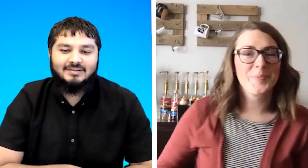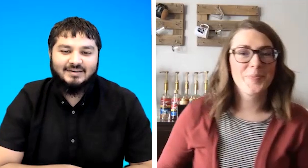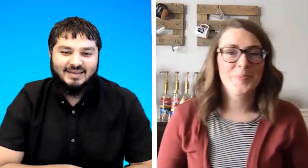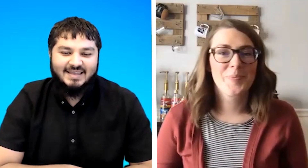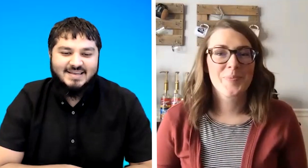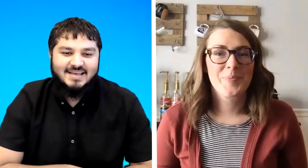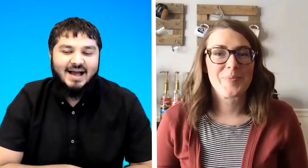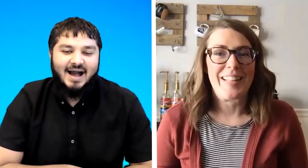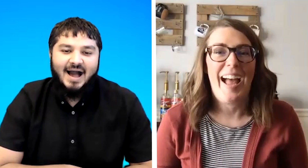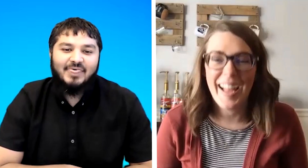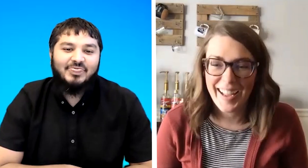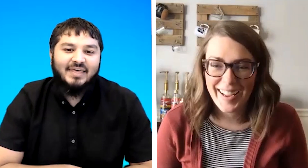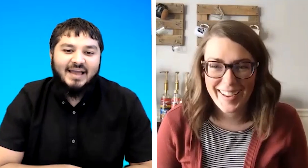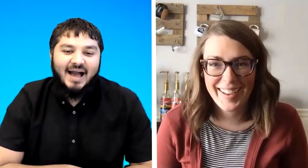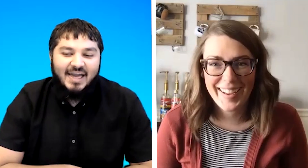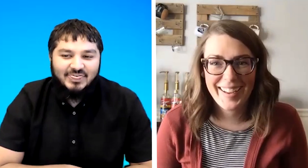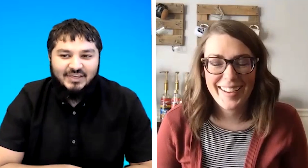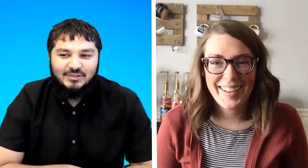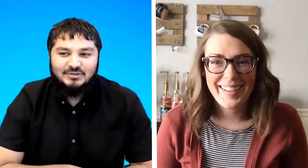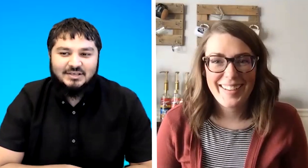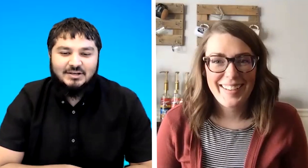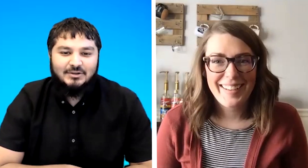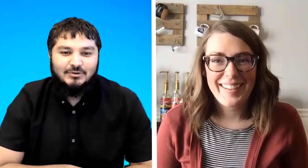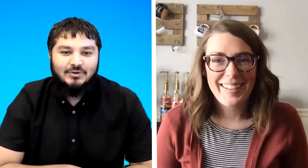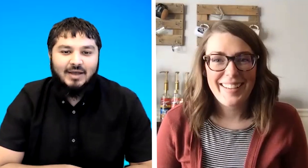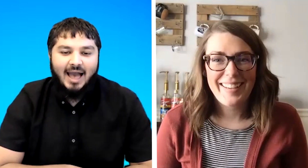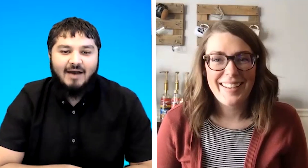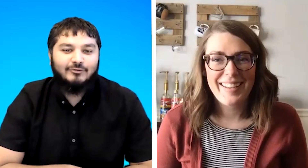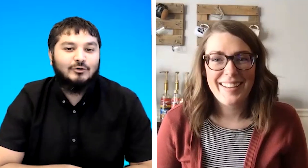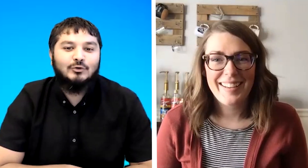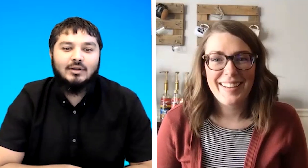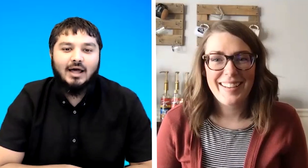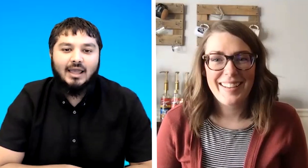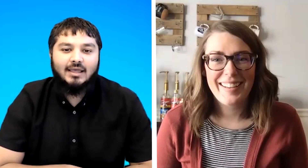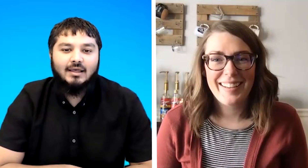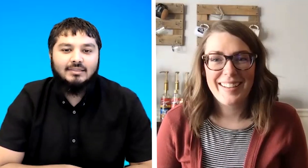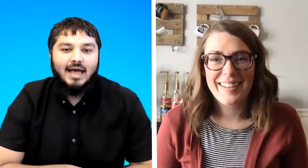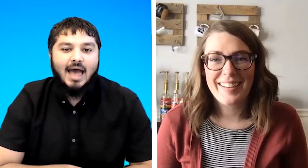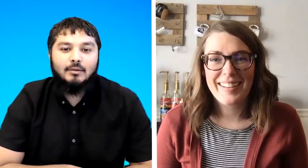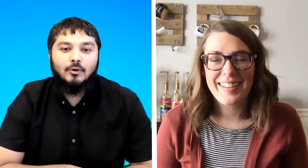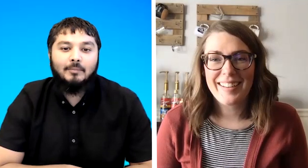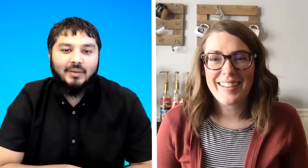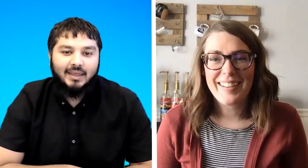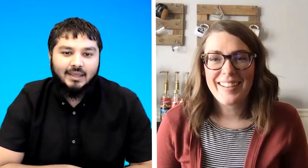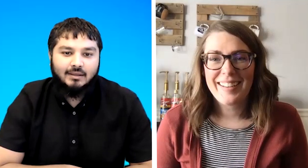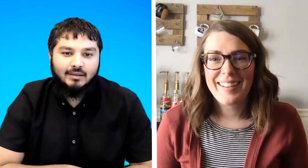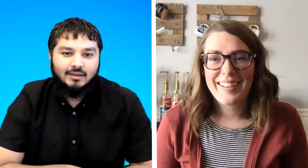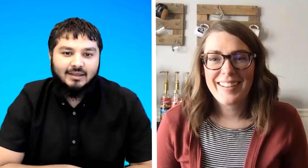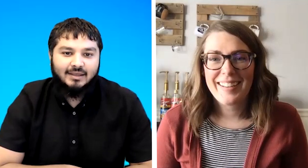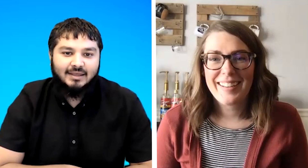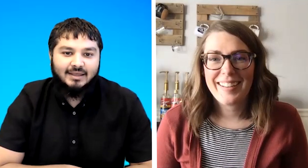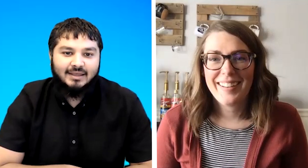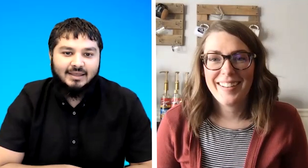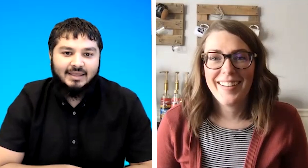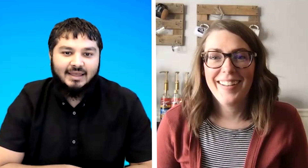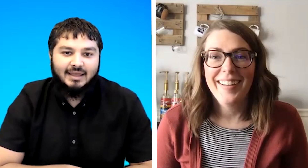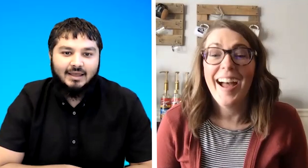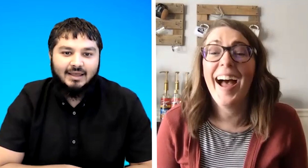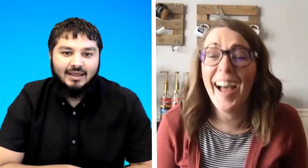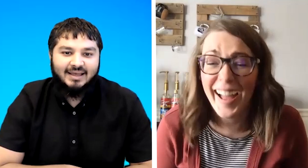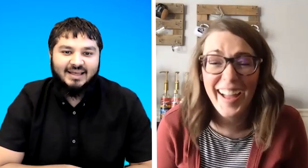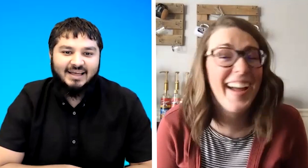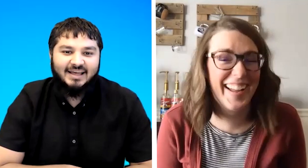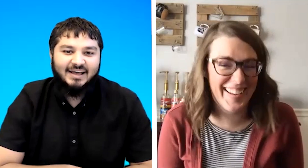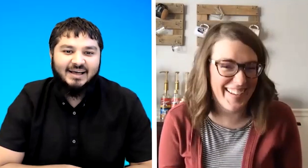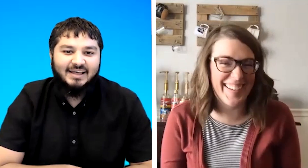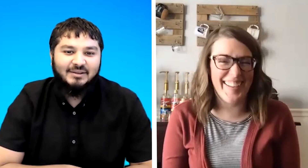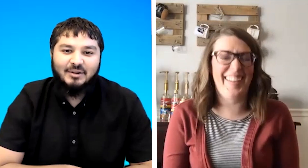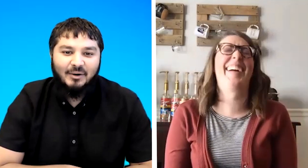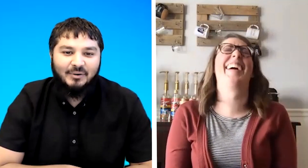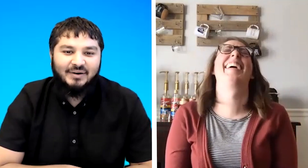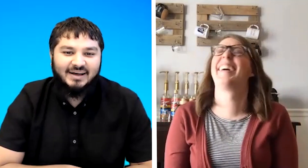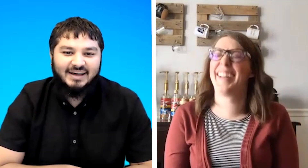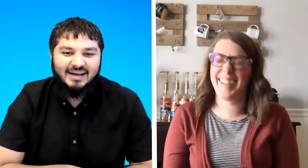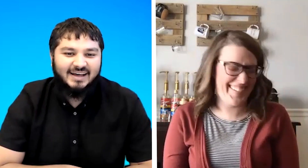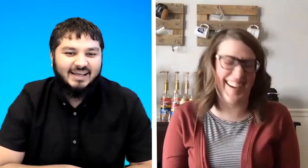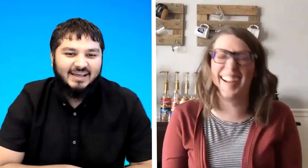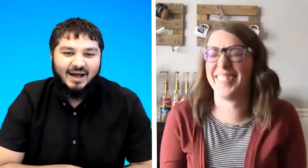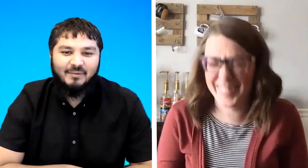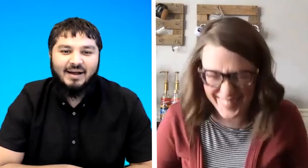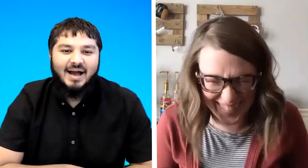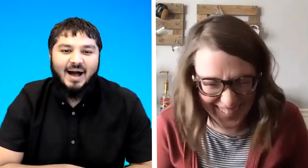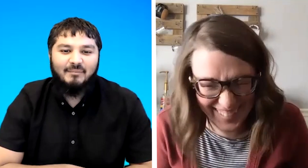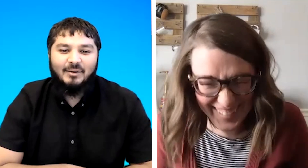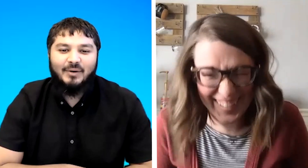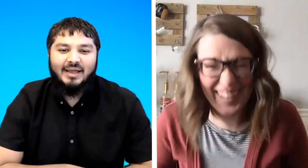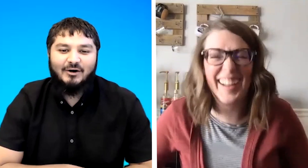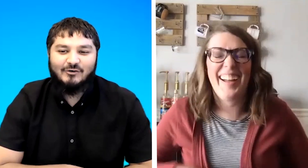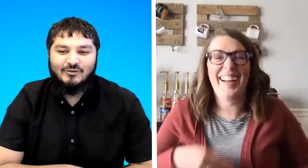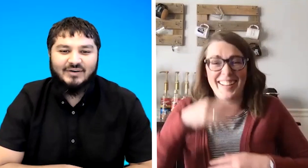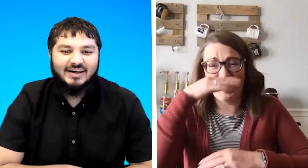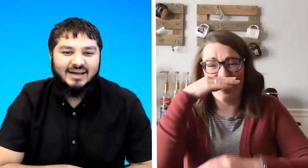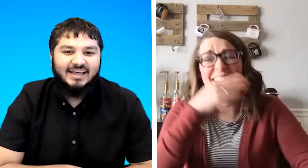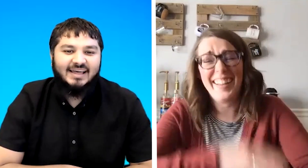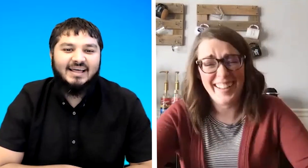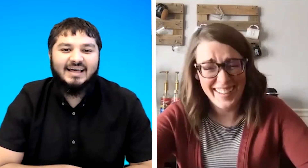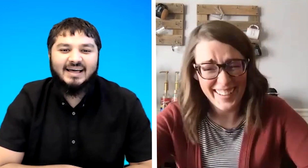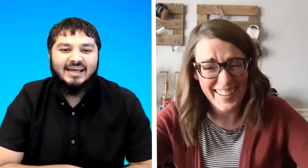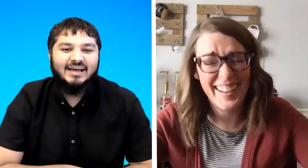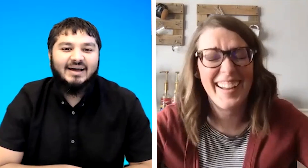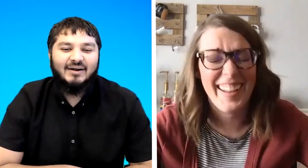okay i think i think you said you have or you like the animal pig yeah no on my way off all right